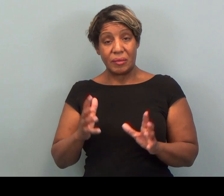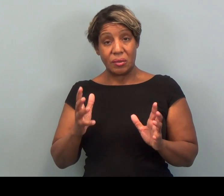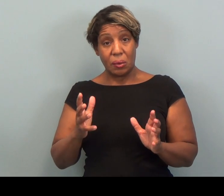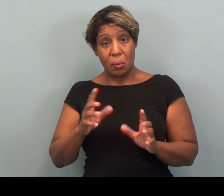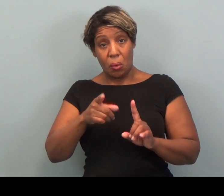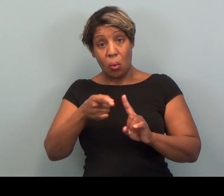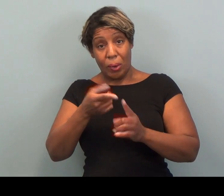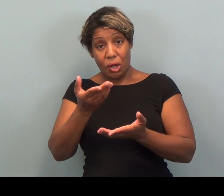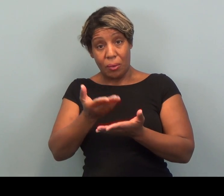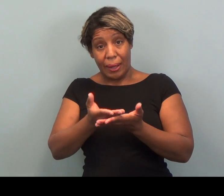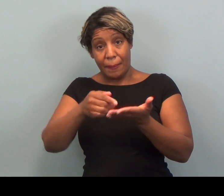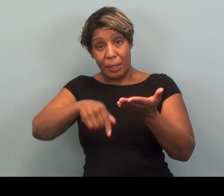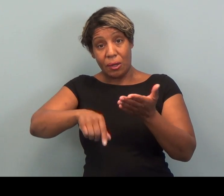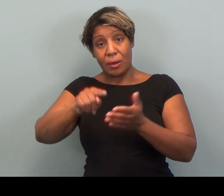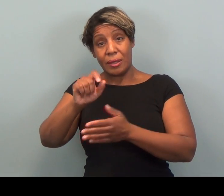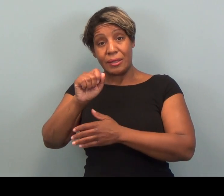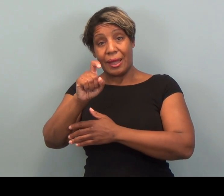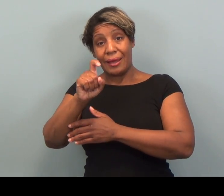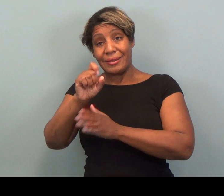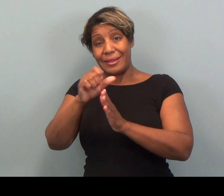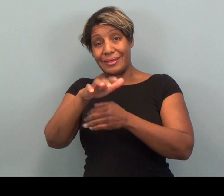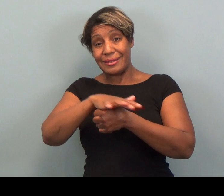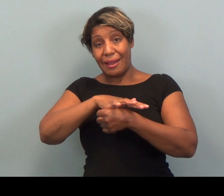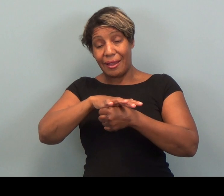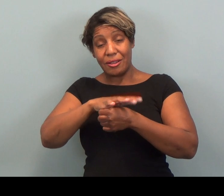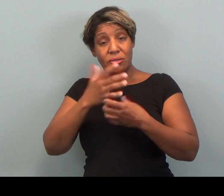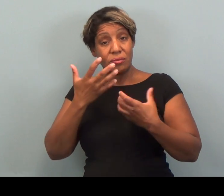So when you come to our tax site to get your taxes done,